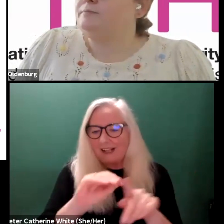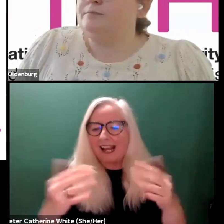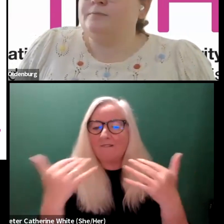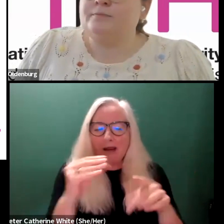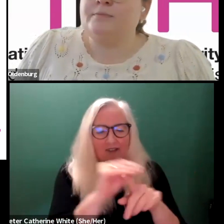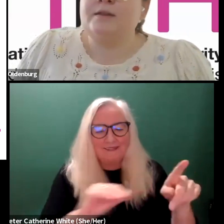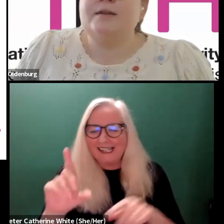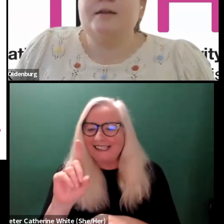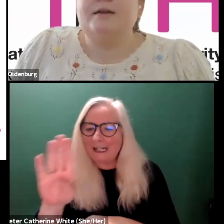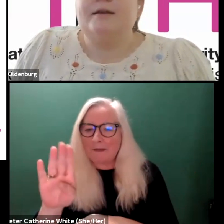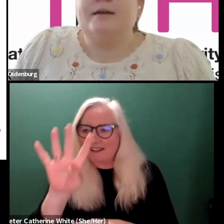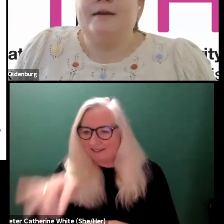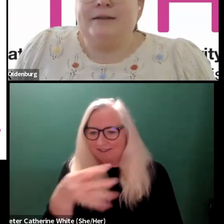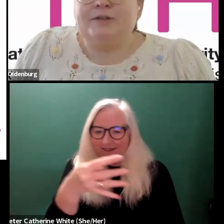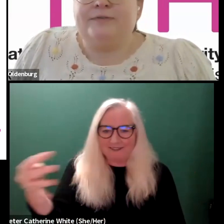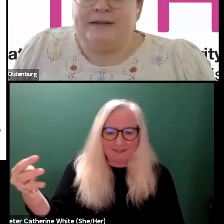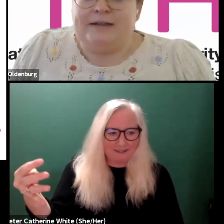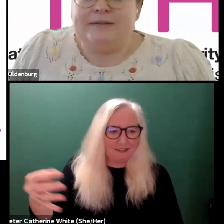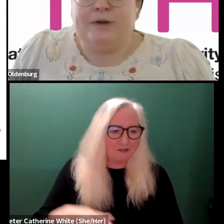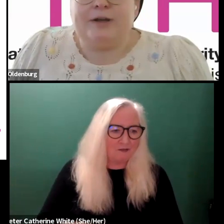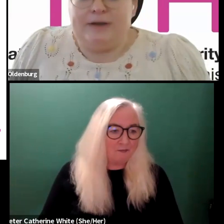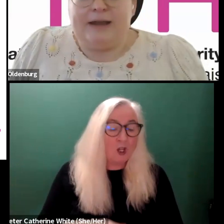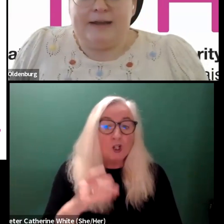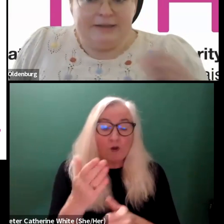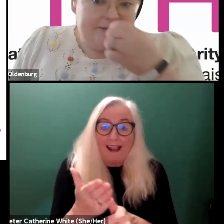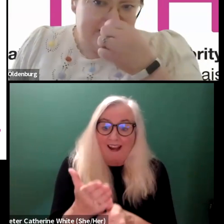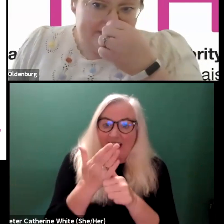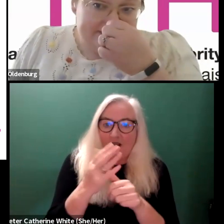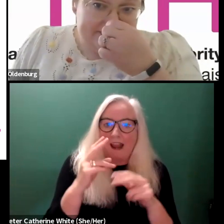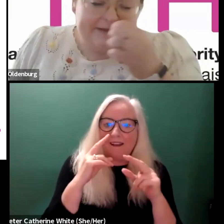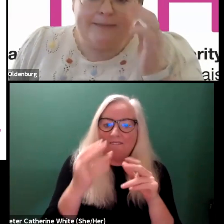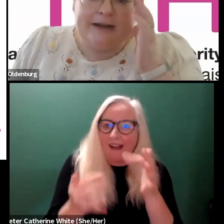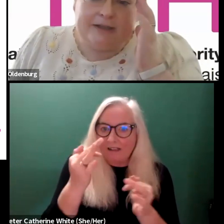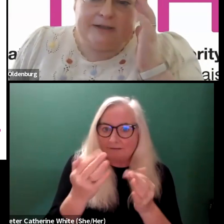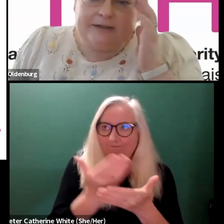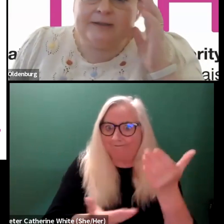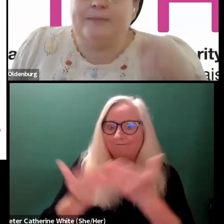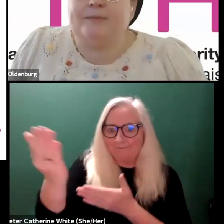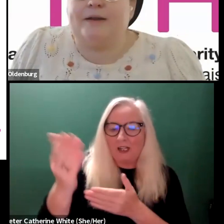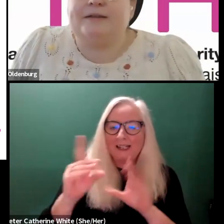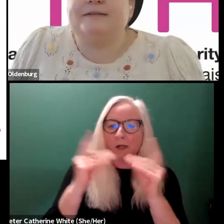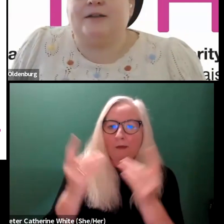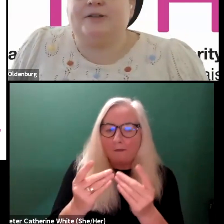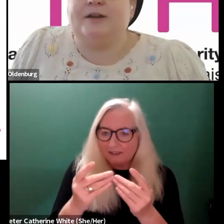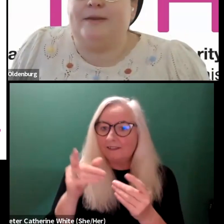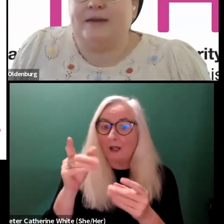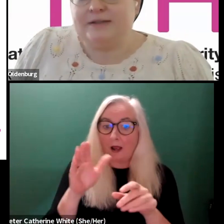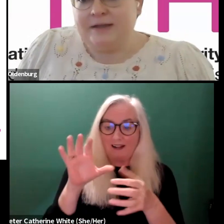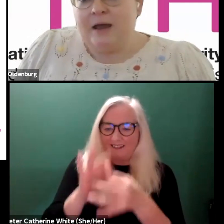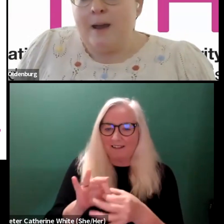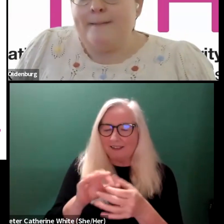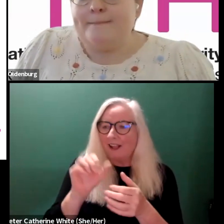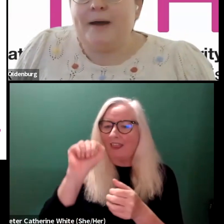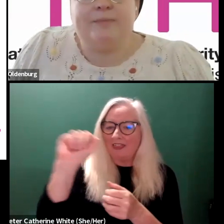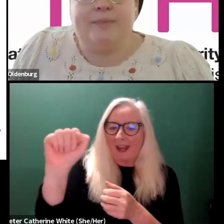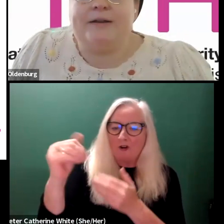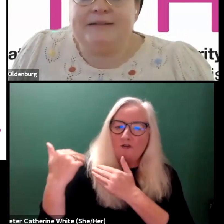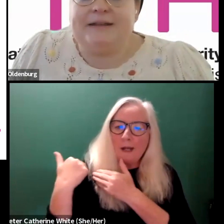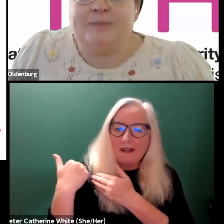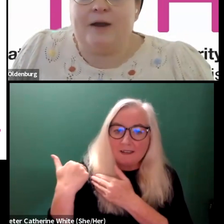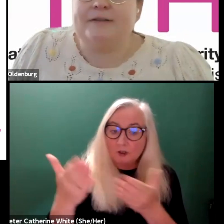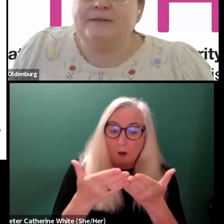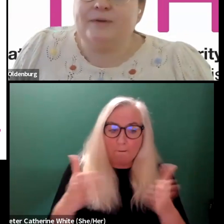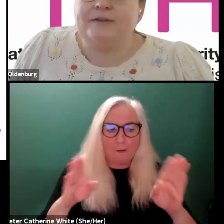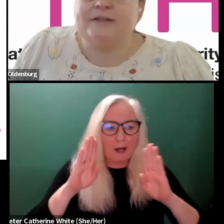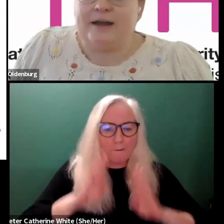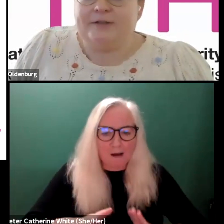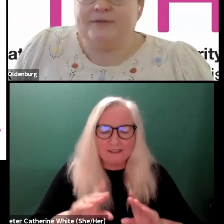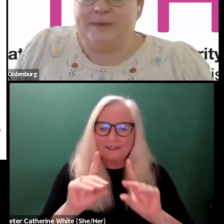Initial findings where communicated to departments for dissemination to public bodies under their remit. Public bodies and departments were given time to respond with updated information.